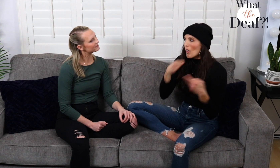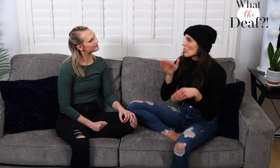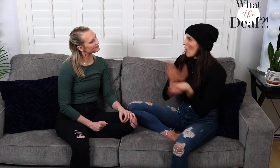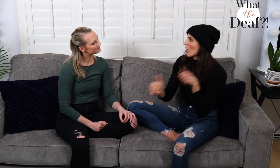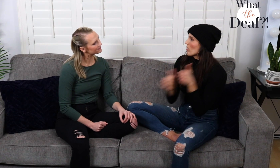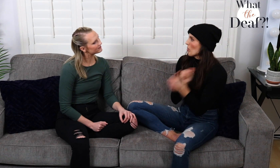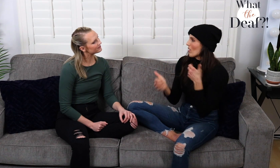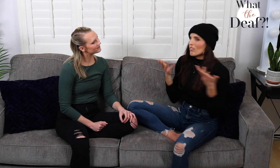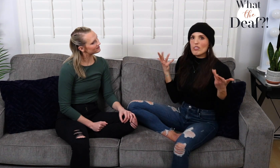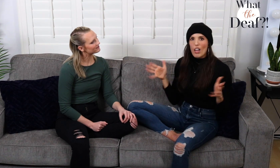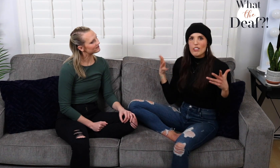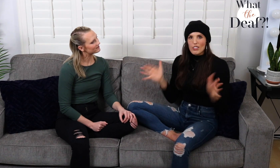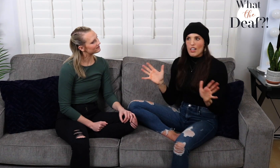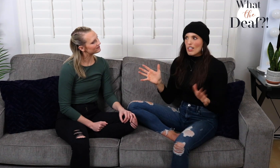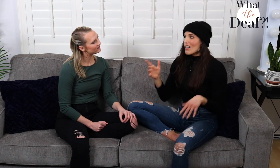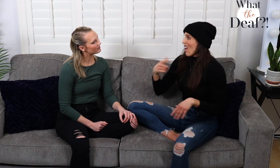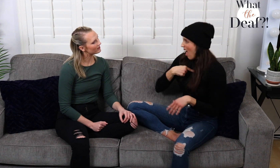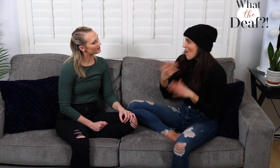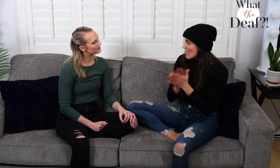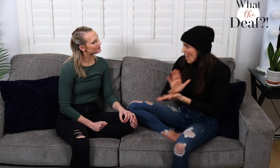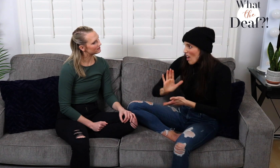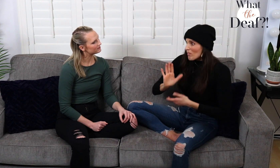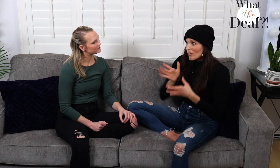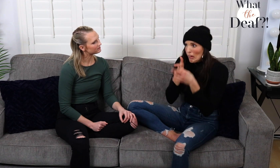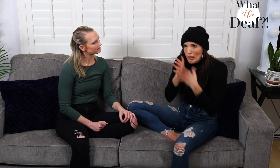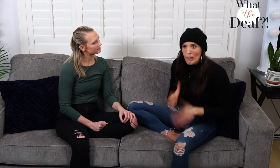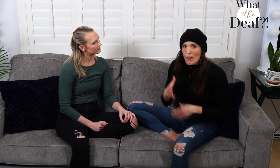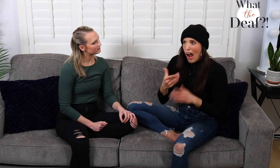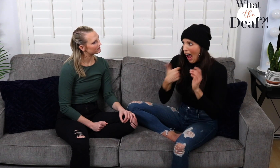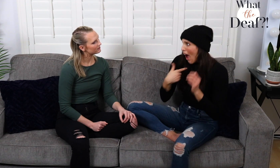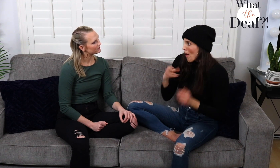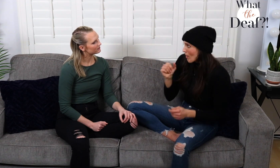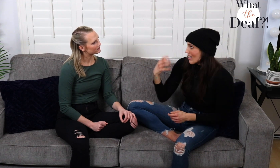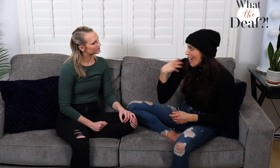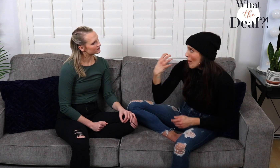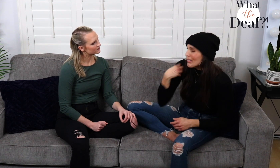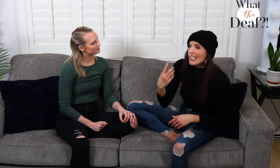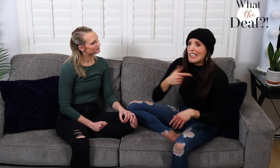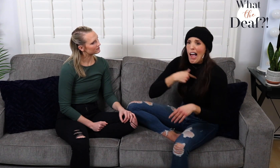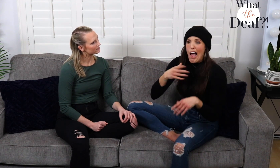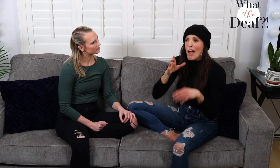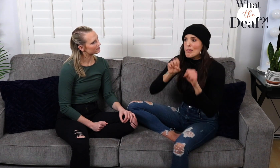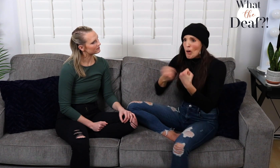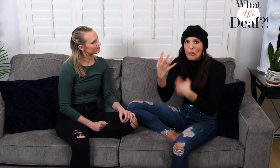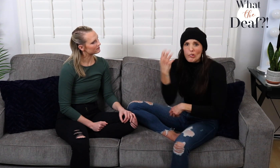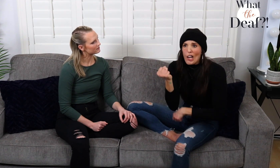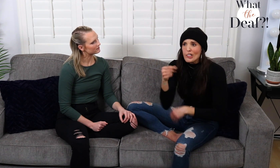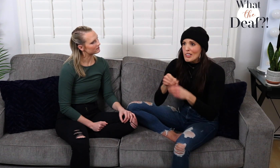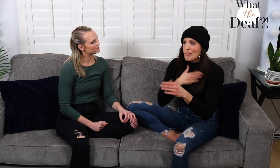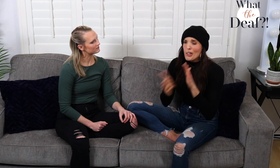I just focus on Sports and that was it and I did become a leader and I was Captain and I did break